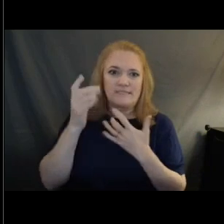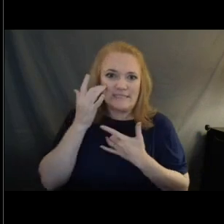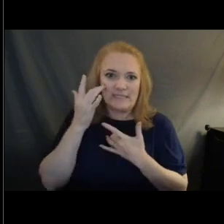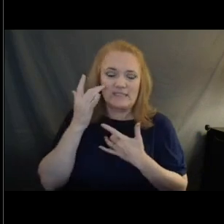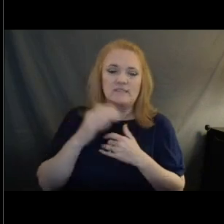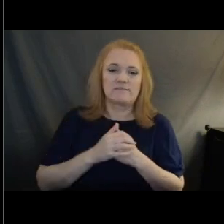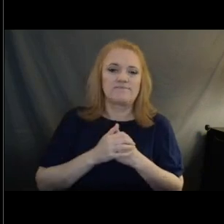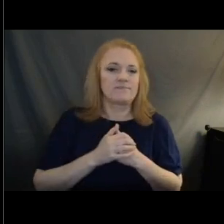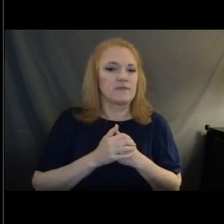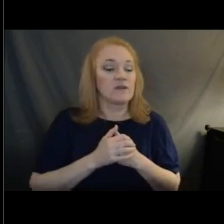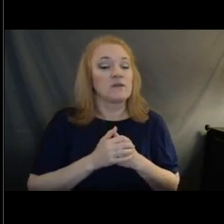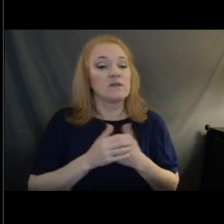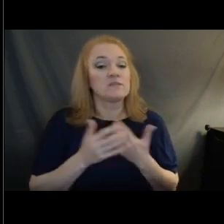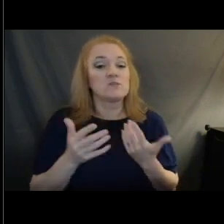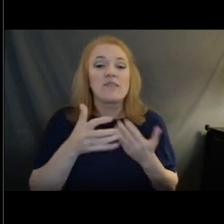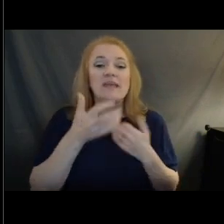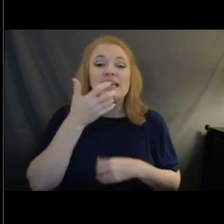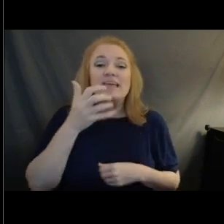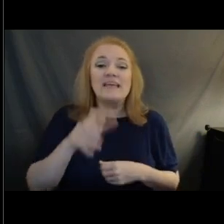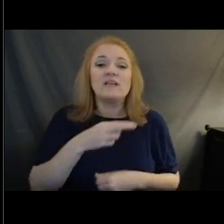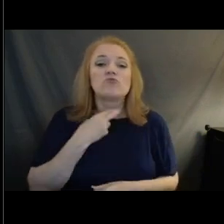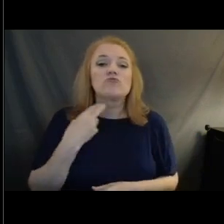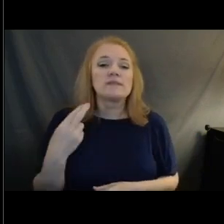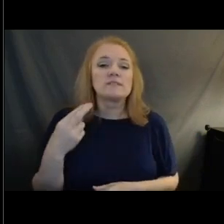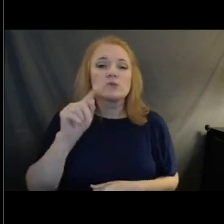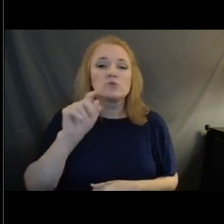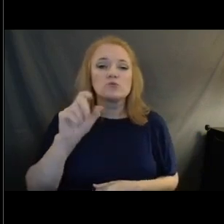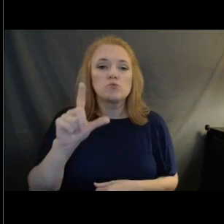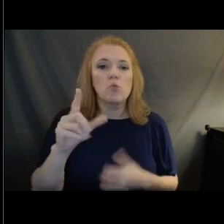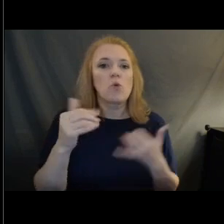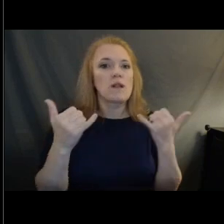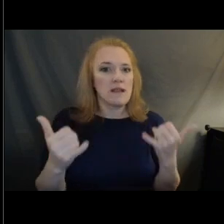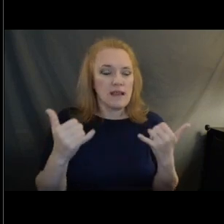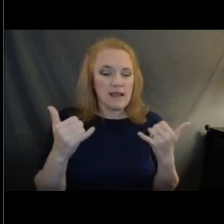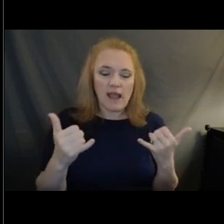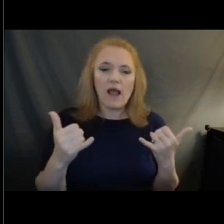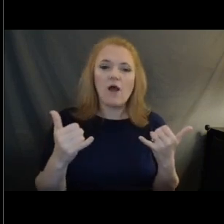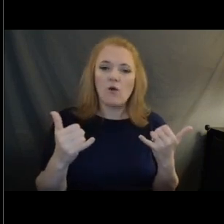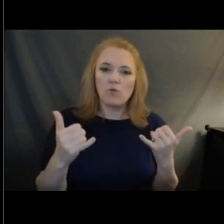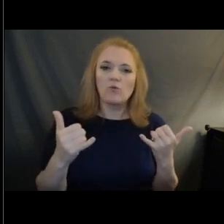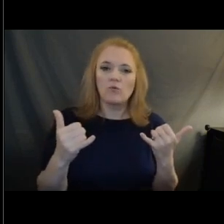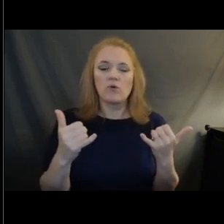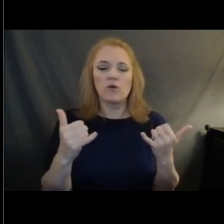events. And the HeatRisk tool now covers, very proud to say, and covers the whole contiguous